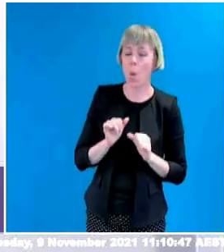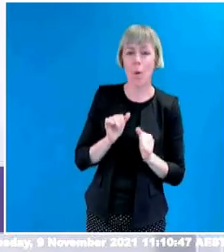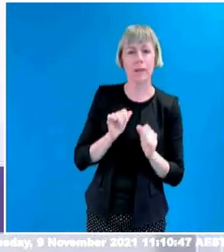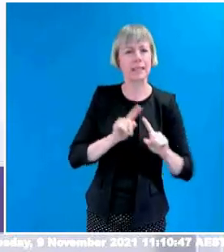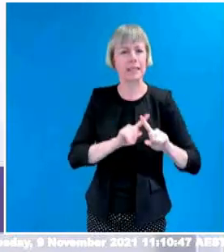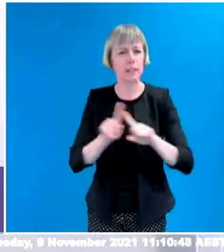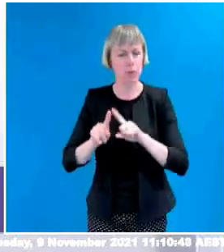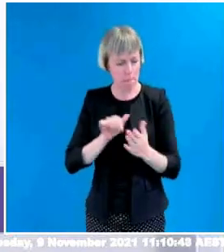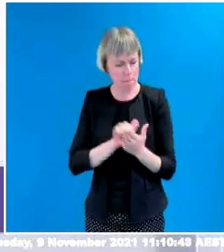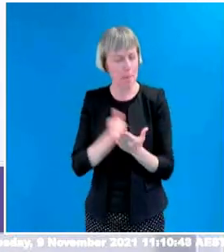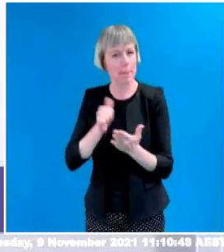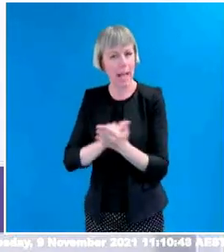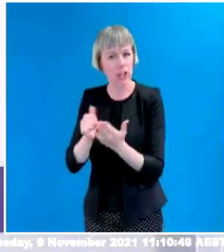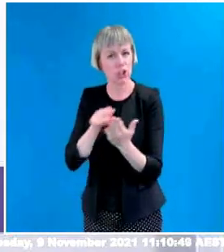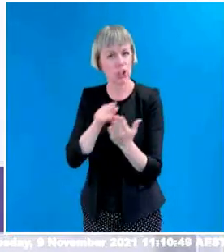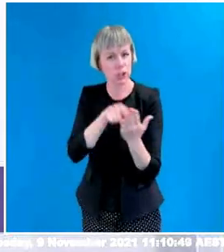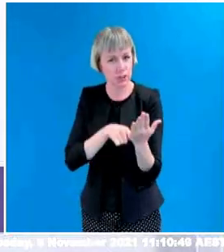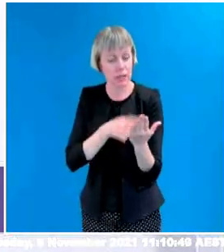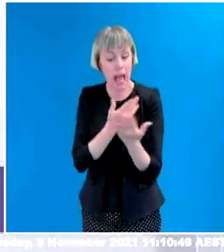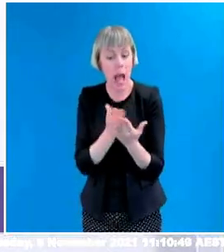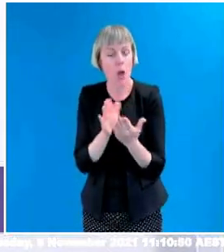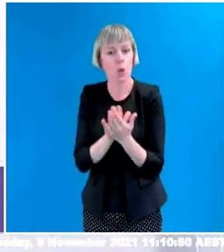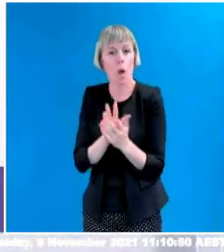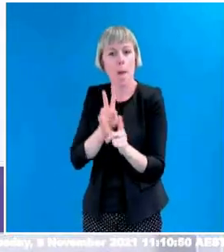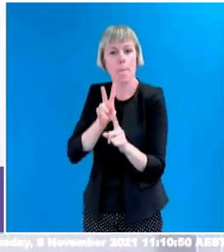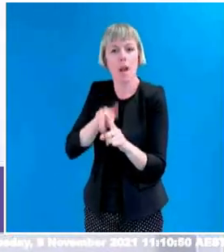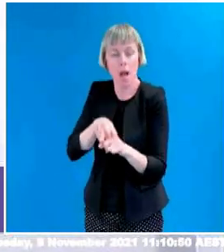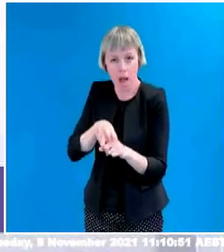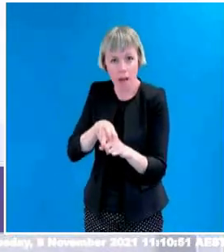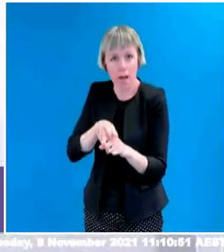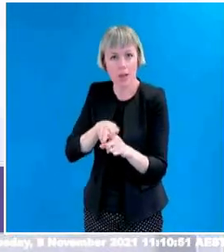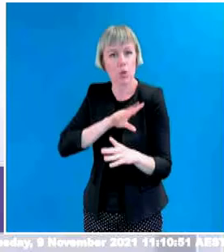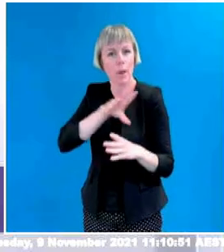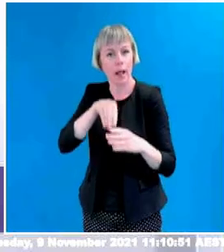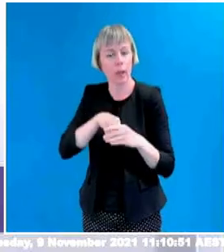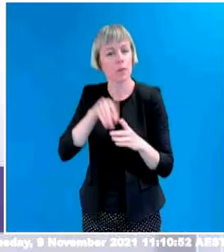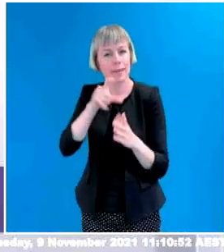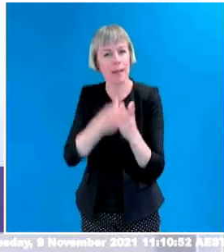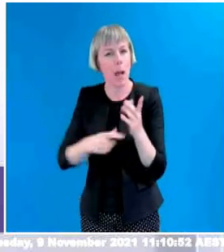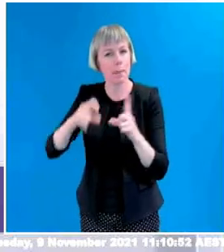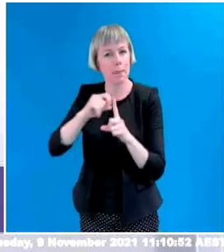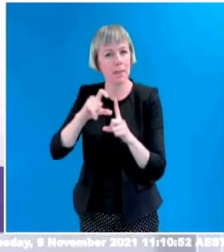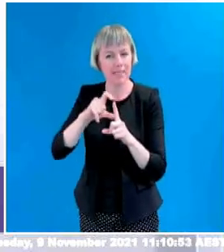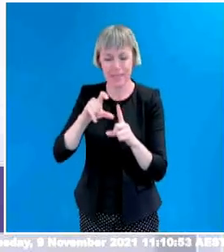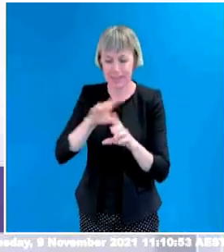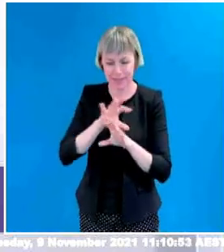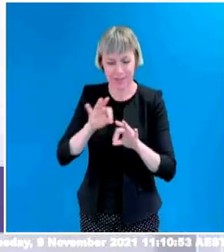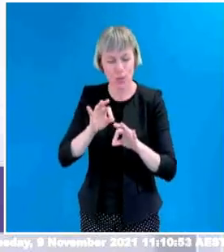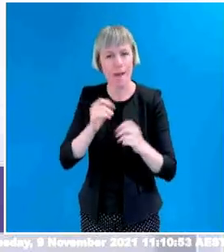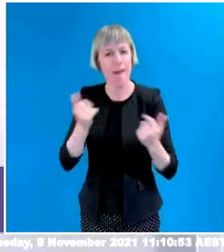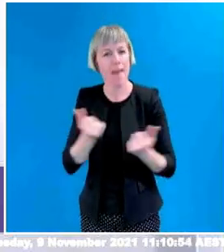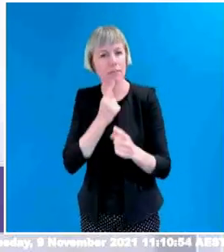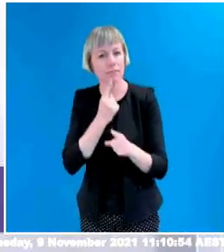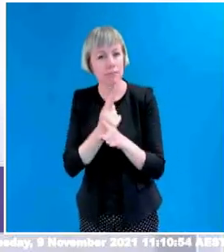apply the Guiding Principles over the last 10 years. No. In many ways, the Guiding Principles are, sort of, a big picture